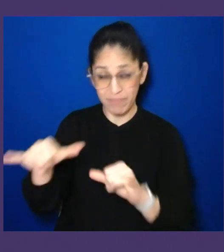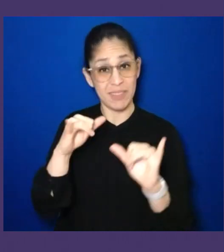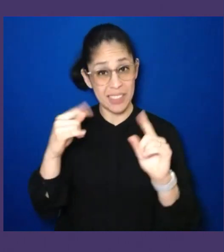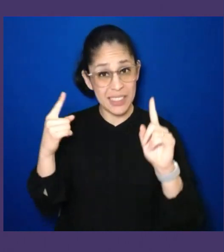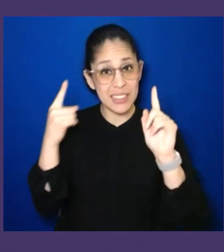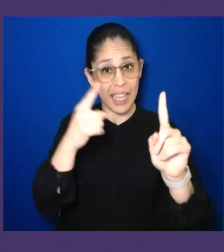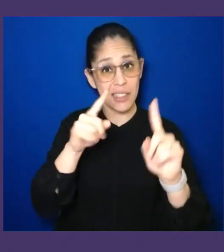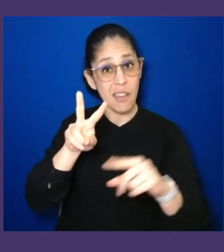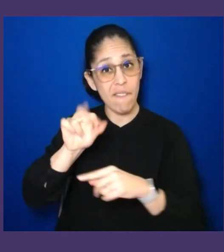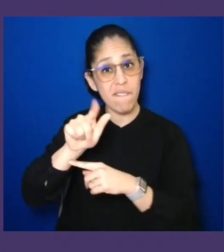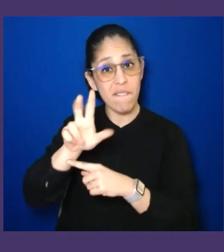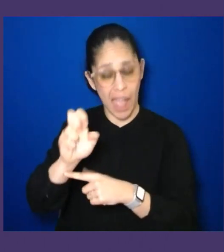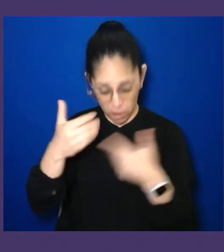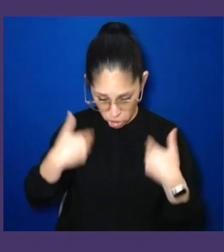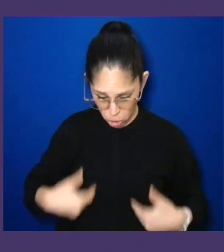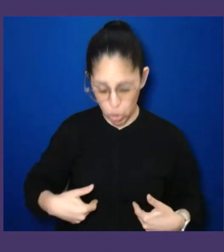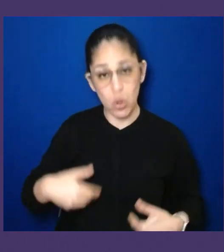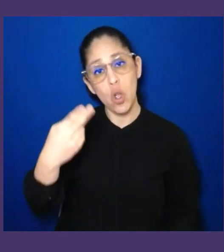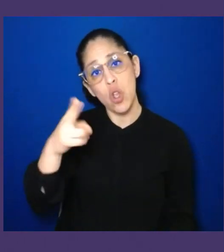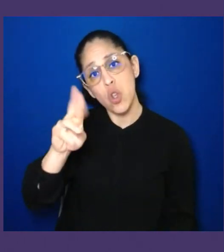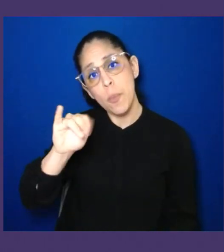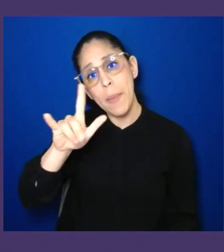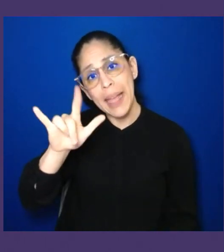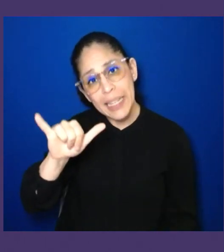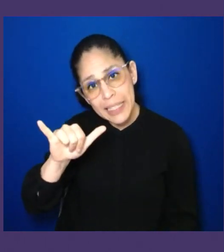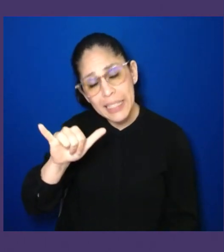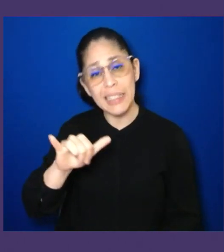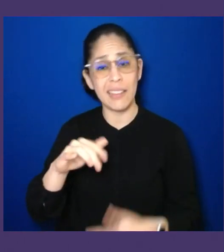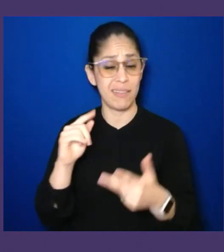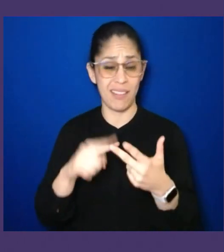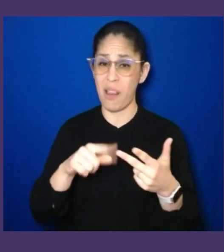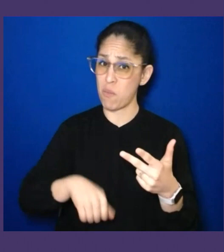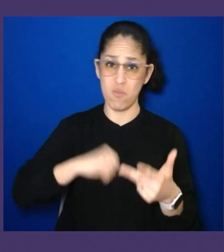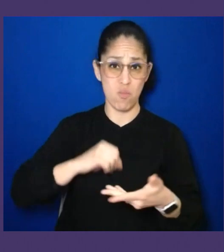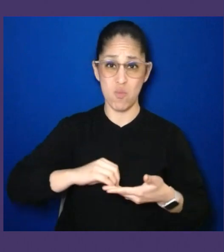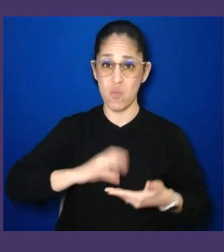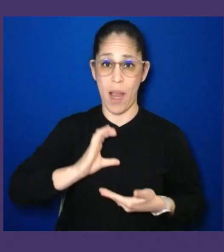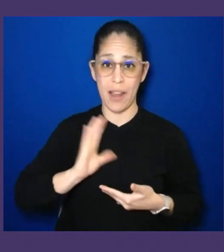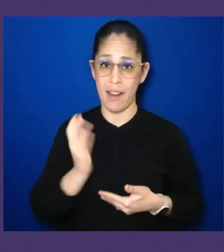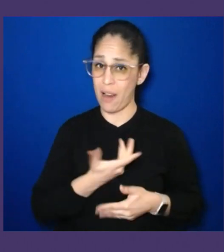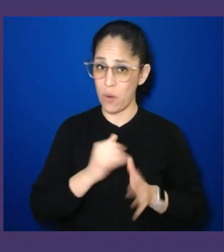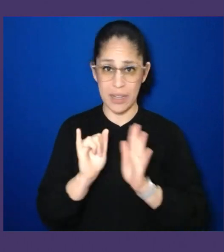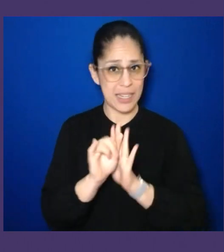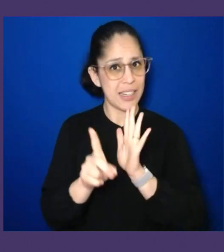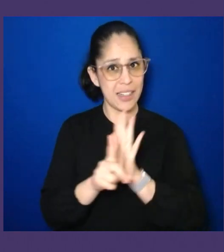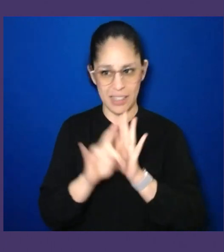of our humanity and a pride in our identity as disabled people.